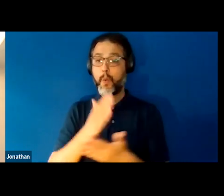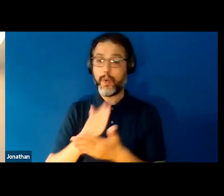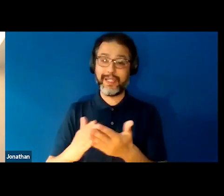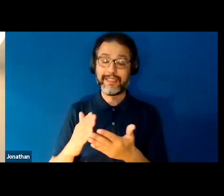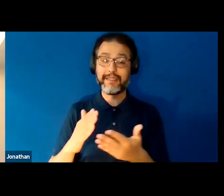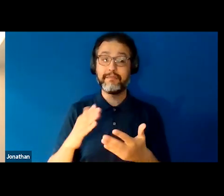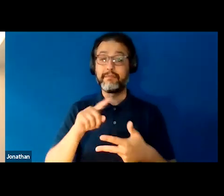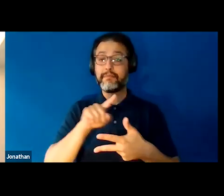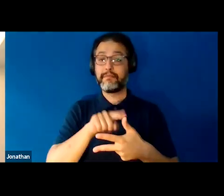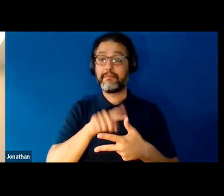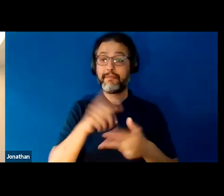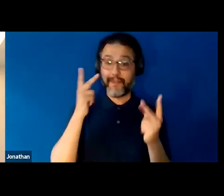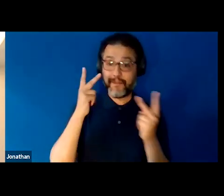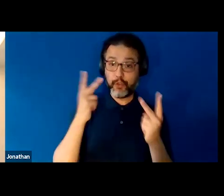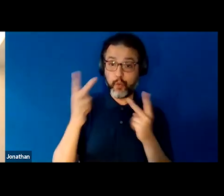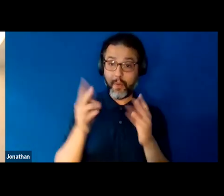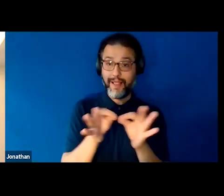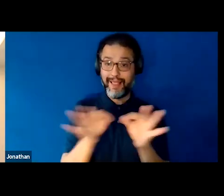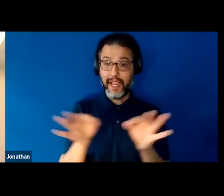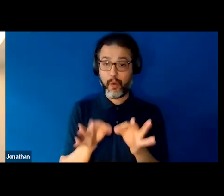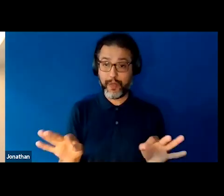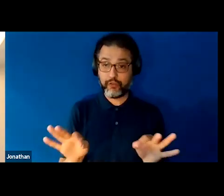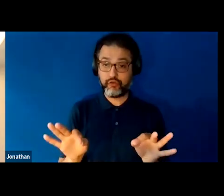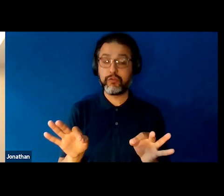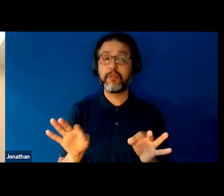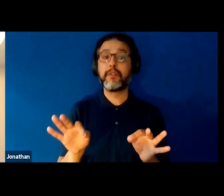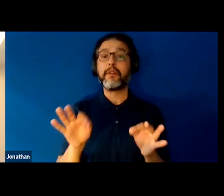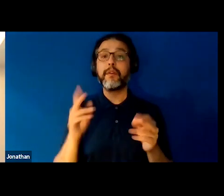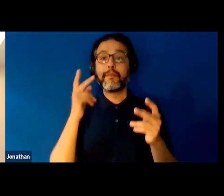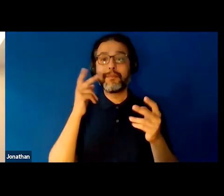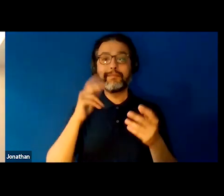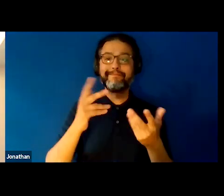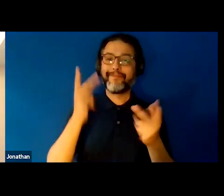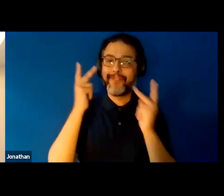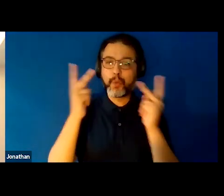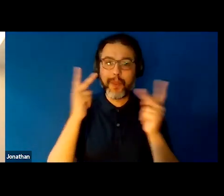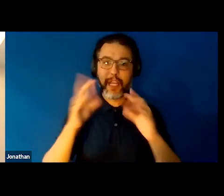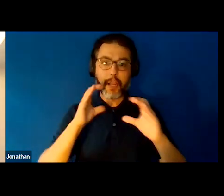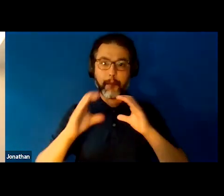And that’s: Visual Language, and the notion of visually communicating.